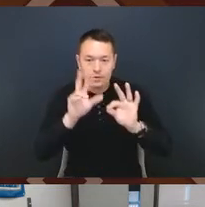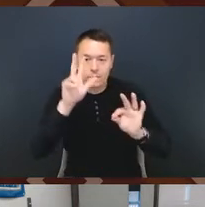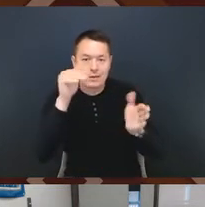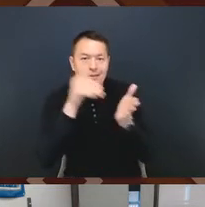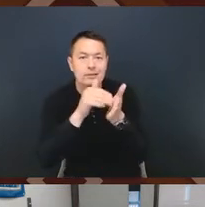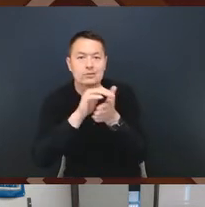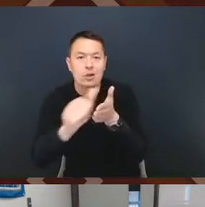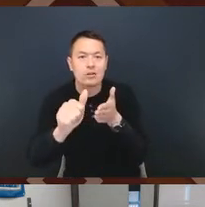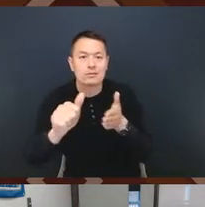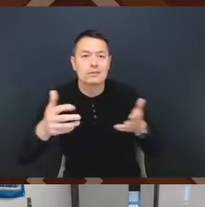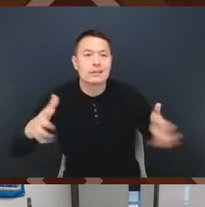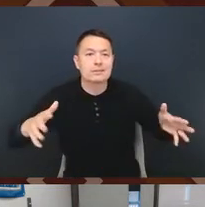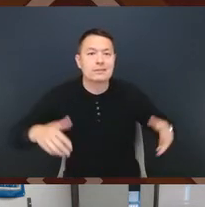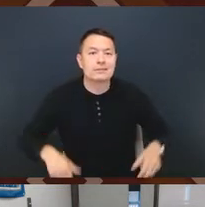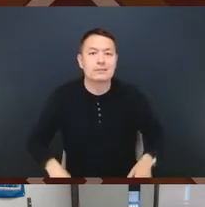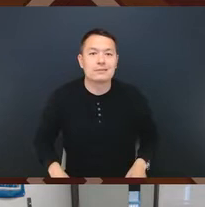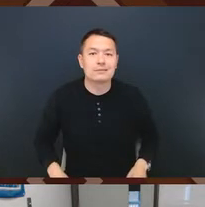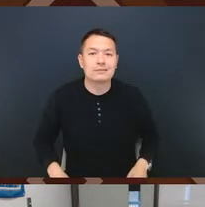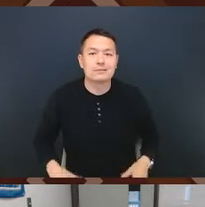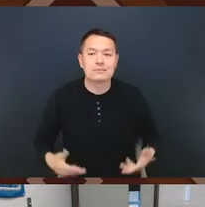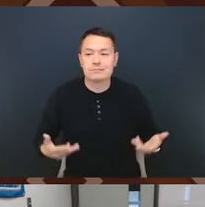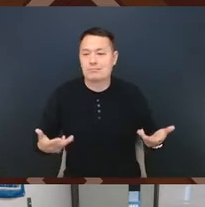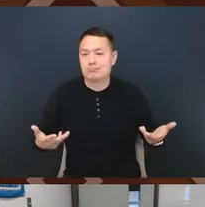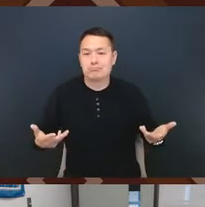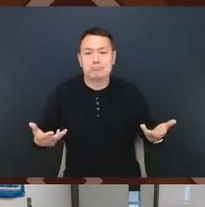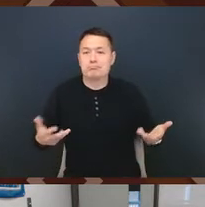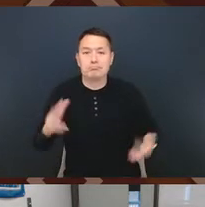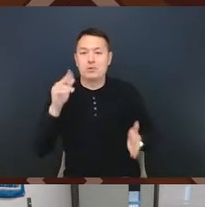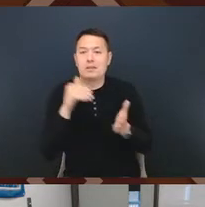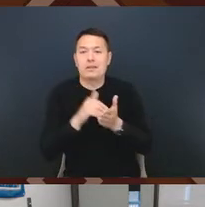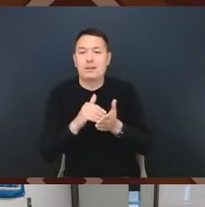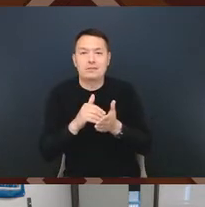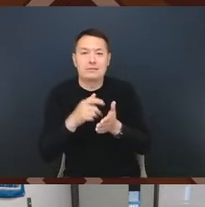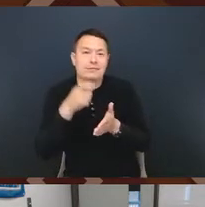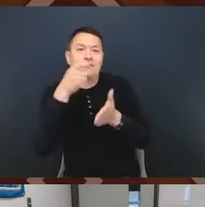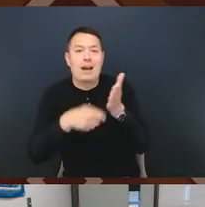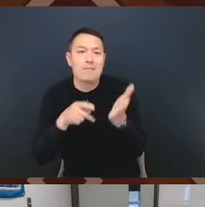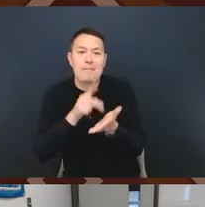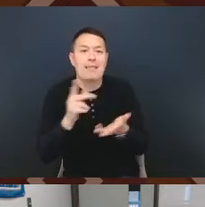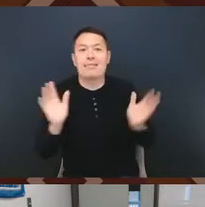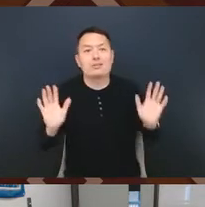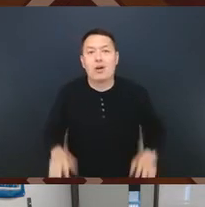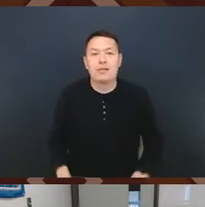Pay the fine. Nothing else. So the federal government got involved